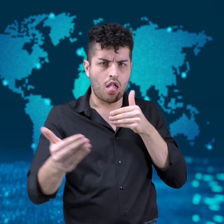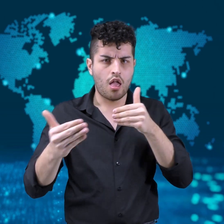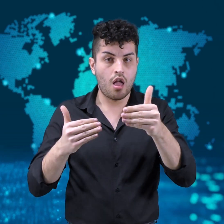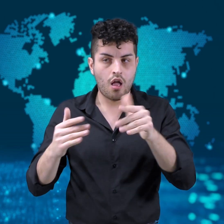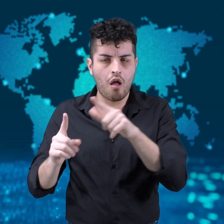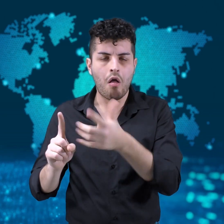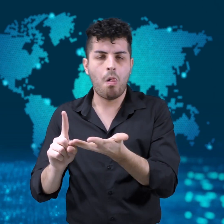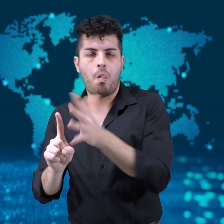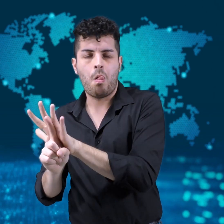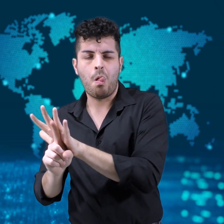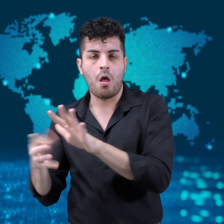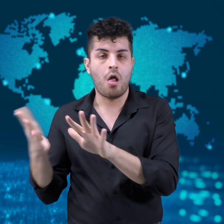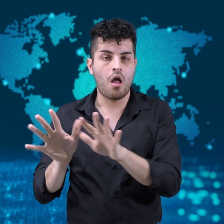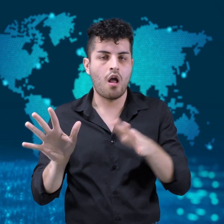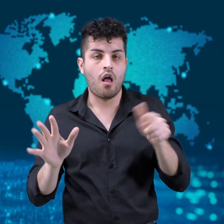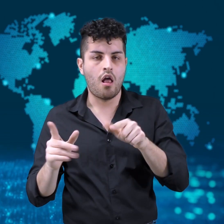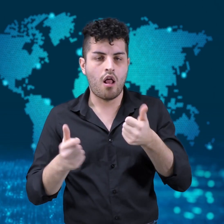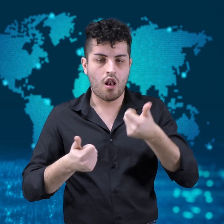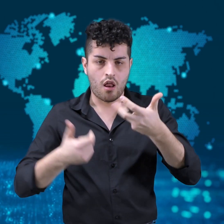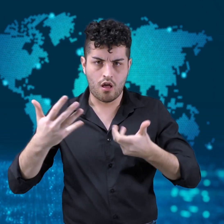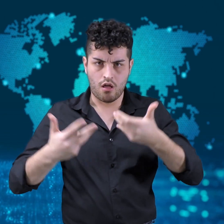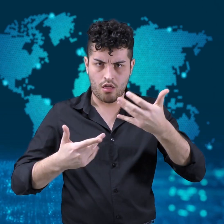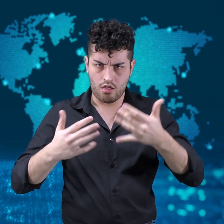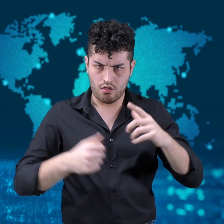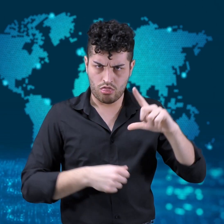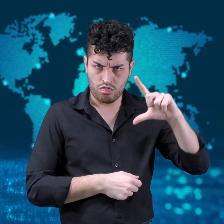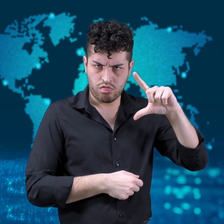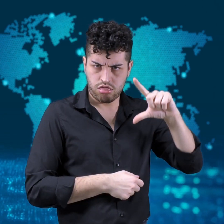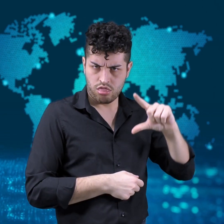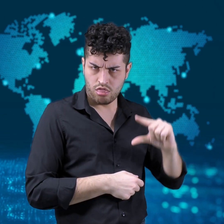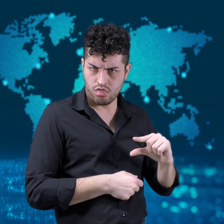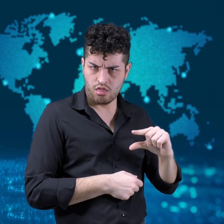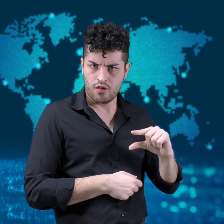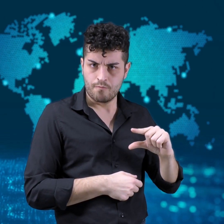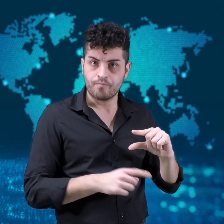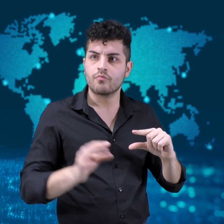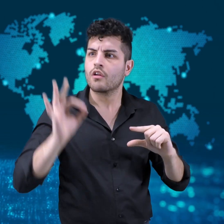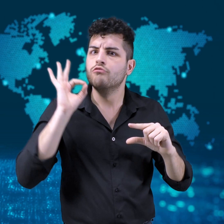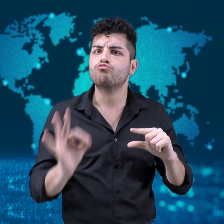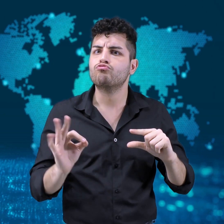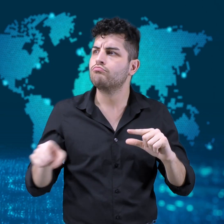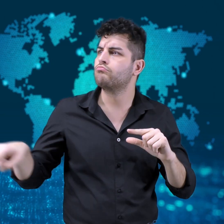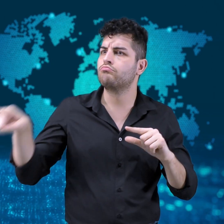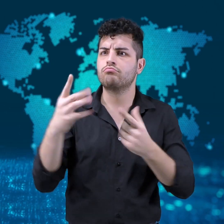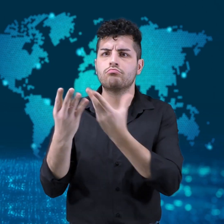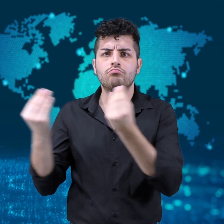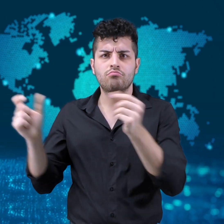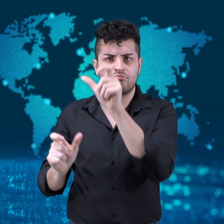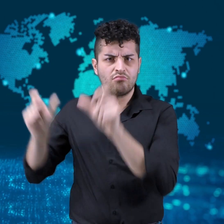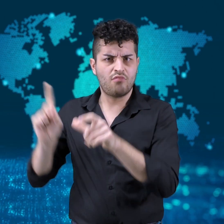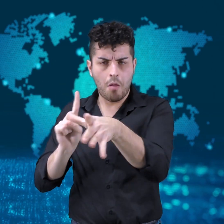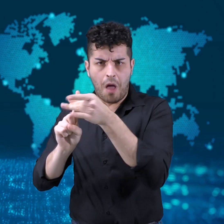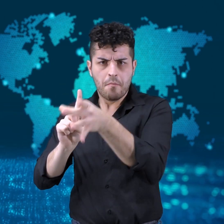Diagnosis of the COVID-19 had been slow and unreliable,